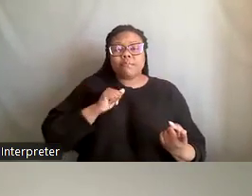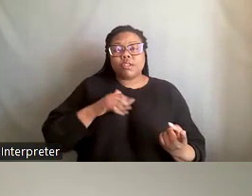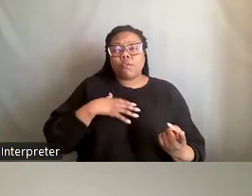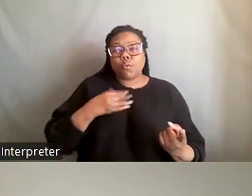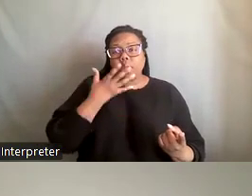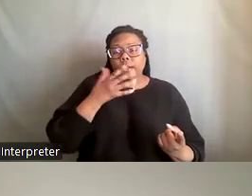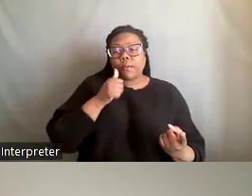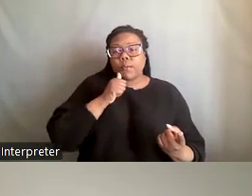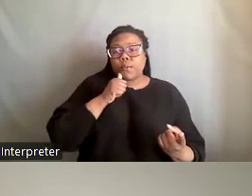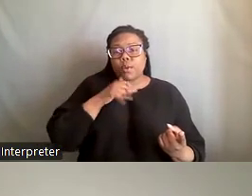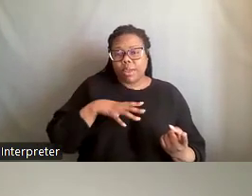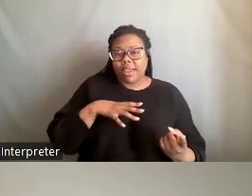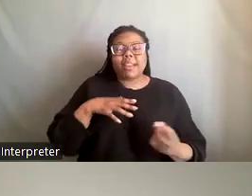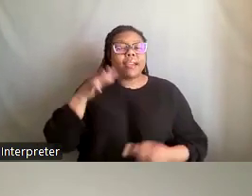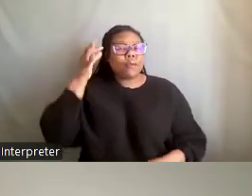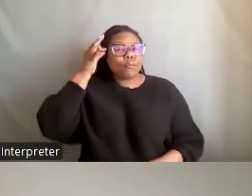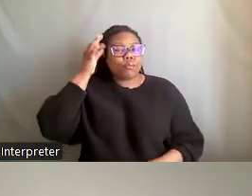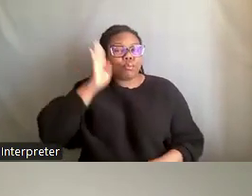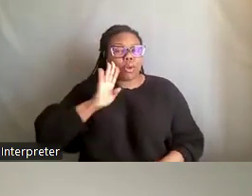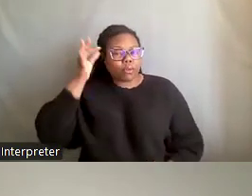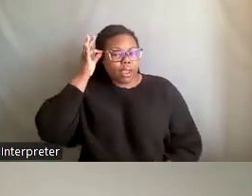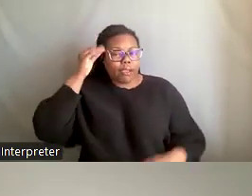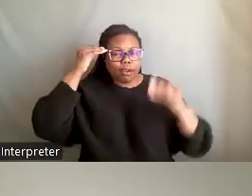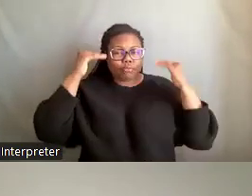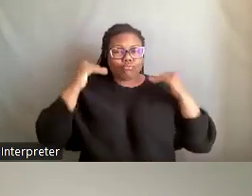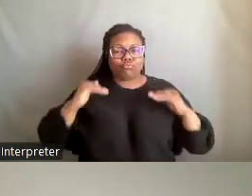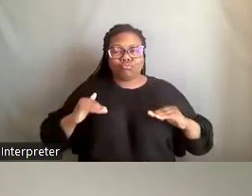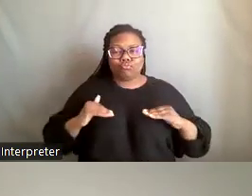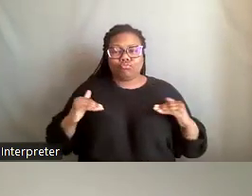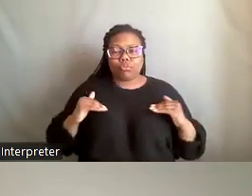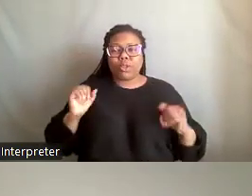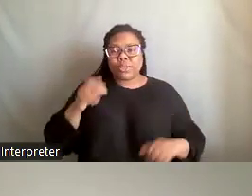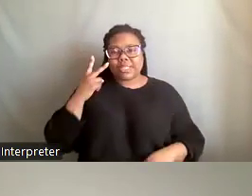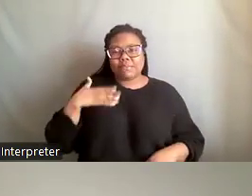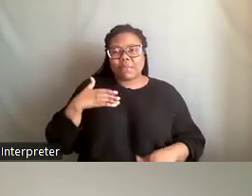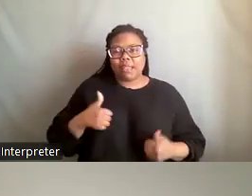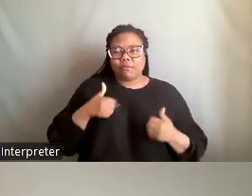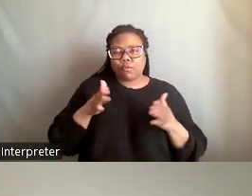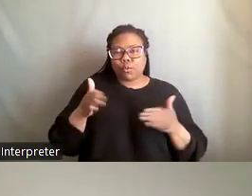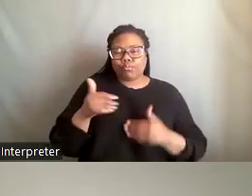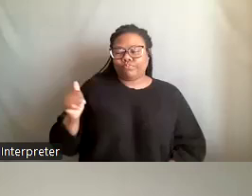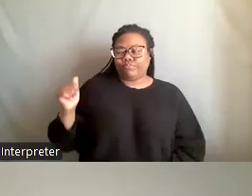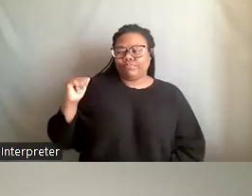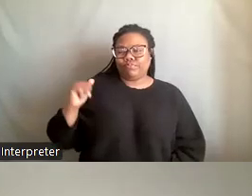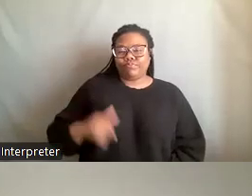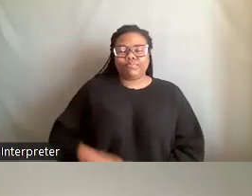. I'm a long time disability organizer. I'm a white woman with used to be shoulder length, little longer than